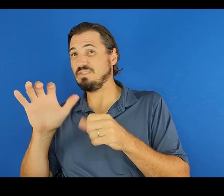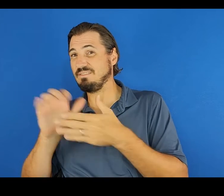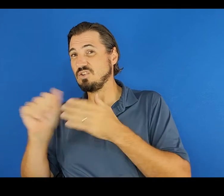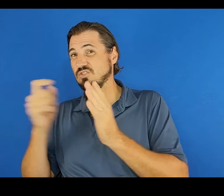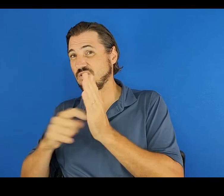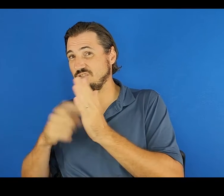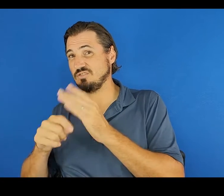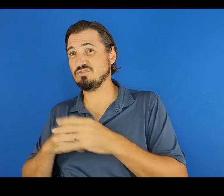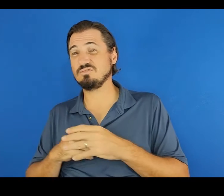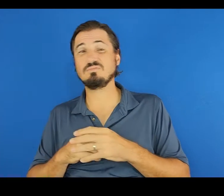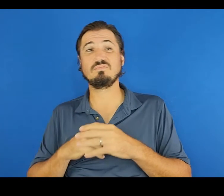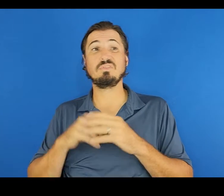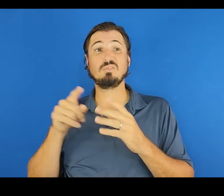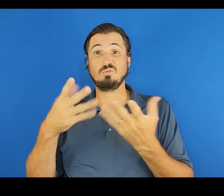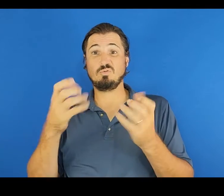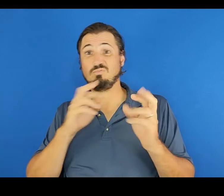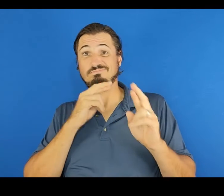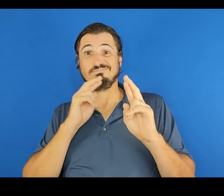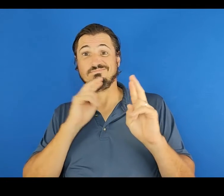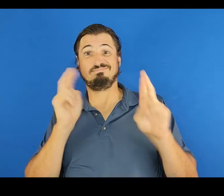report a violation, call KPD